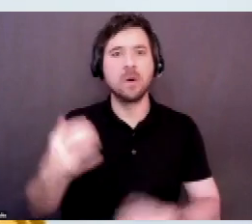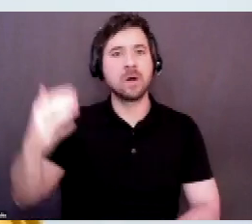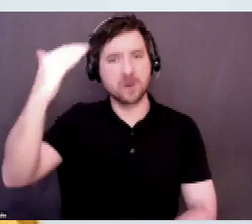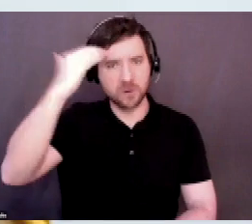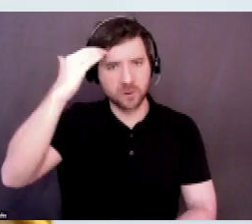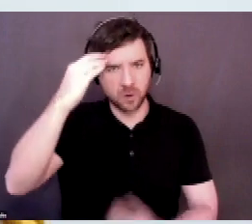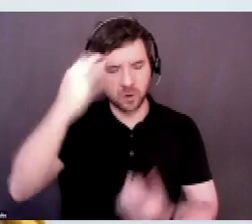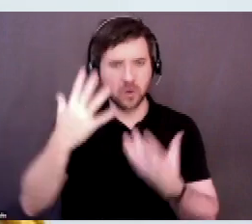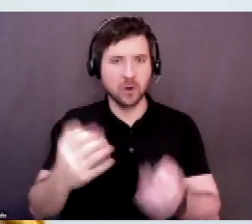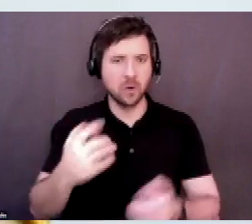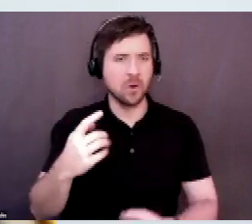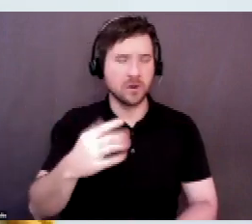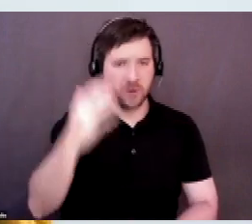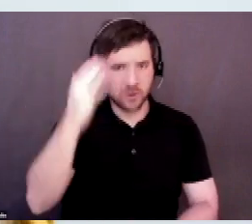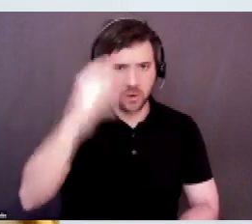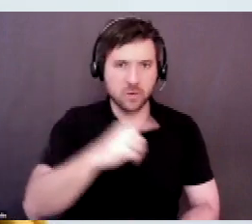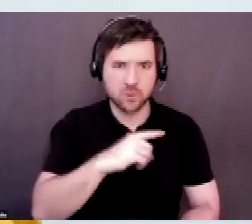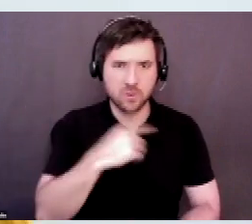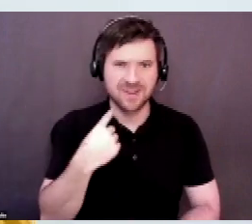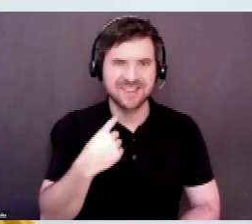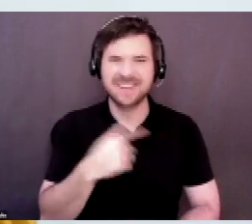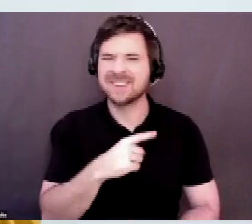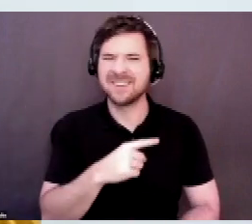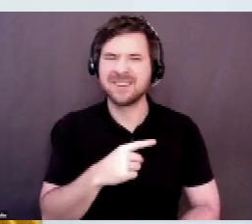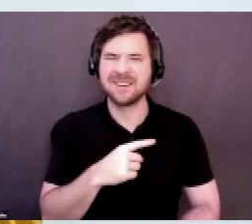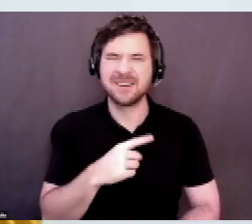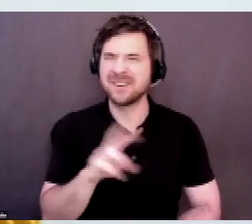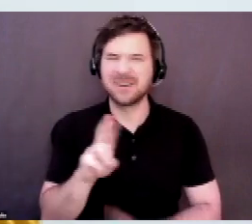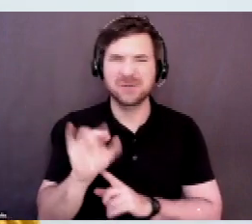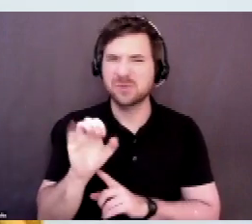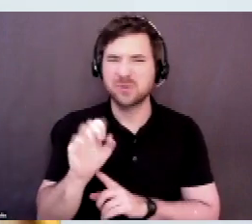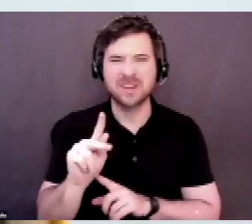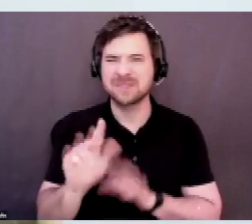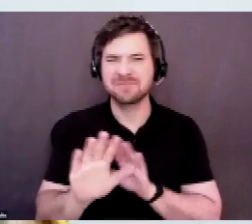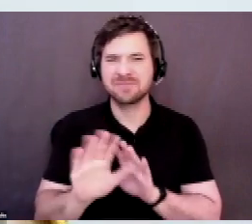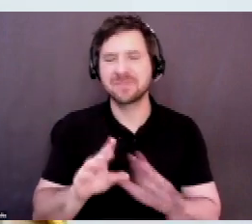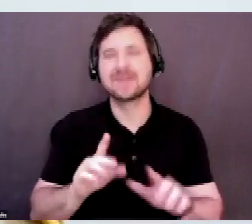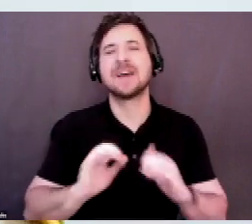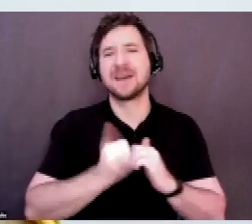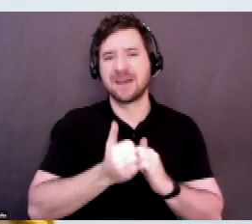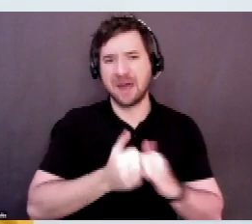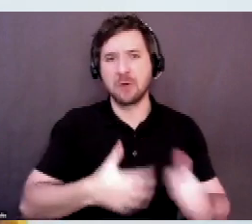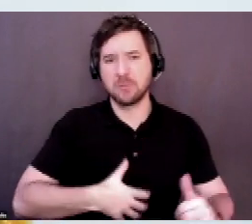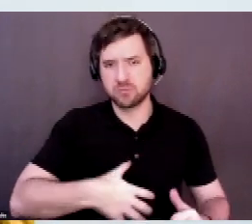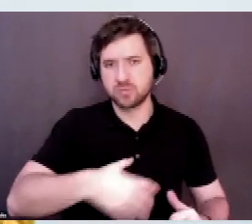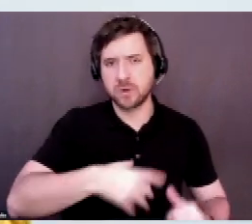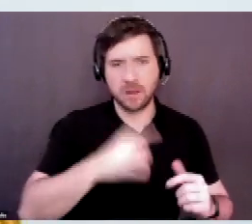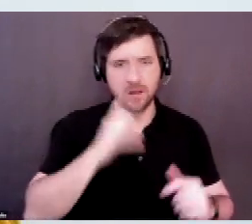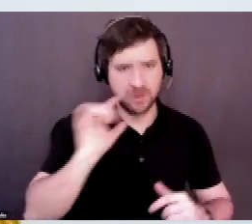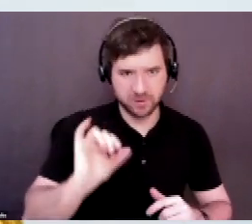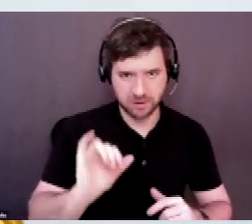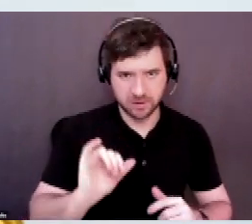Not even risks, but how the pregnancy would evolve. We understood the genetic 25% chance